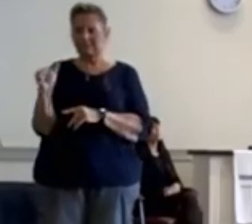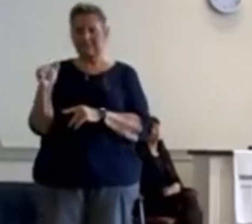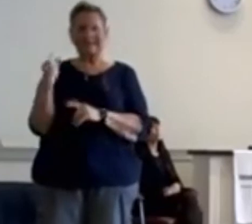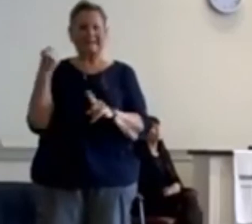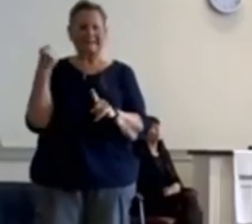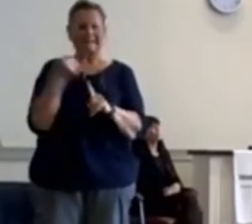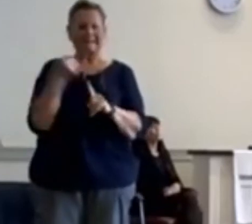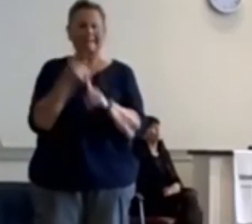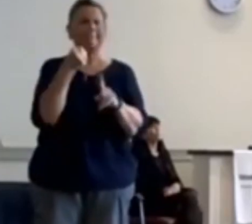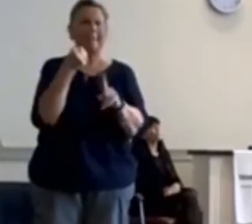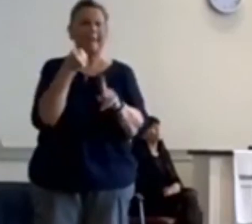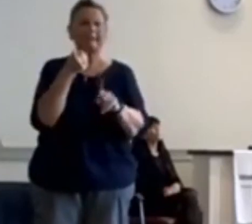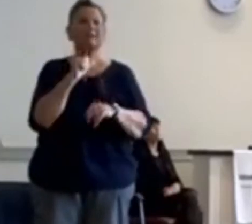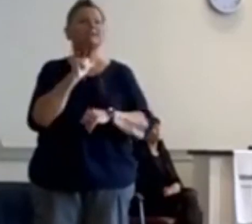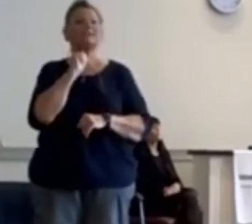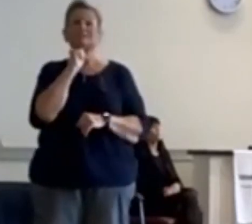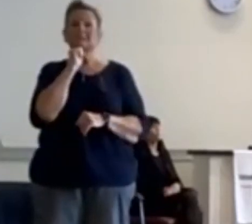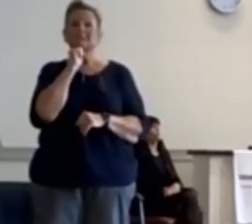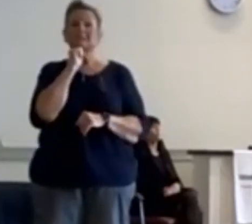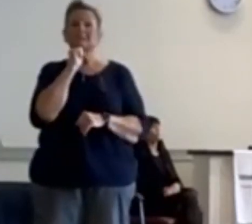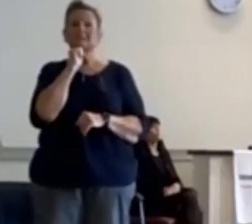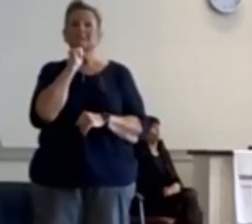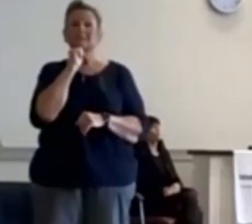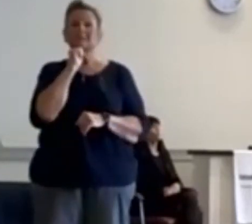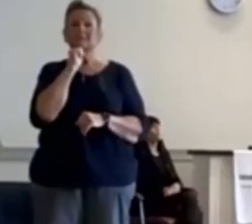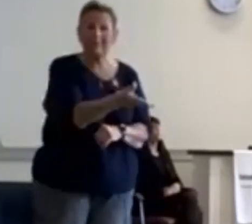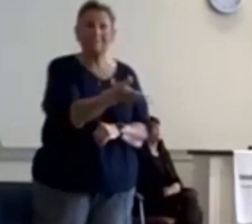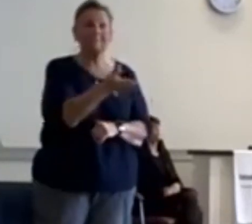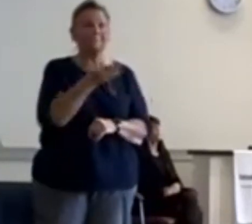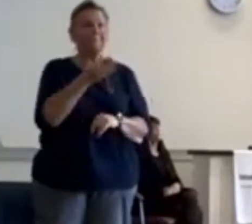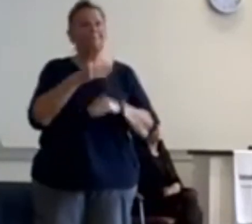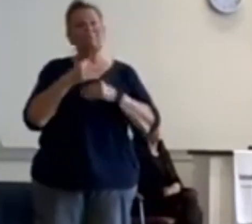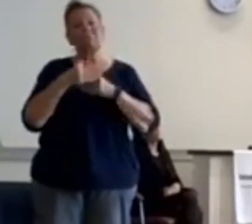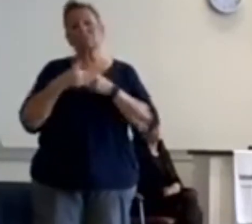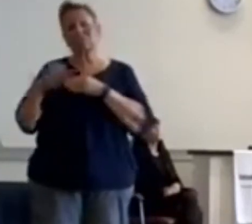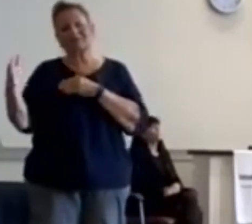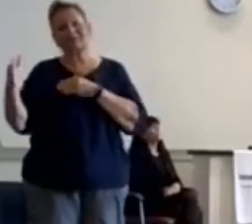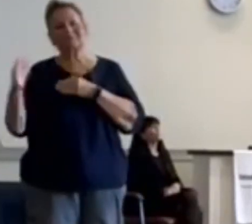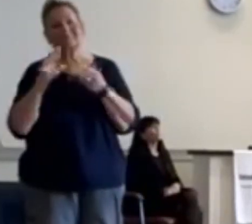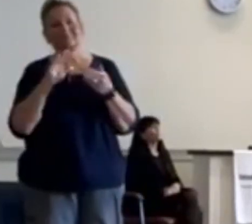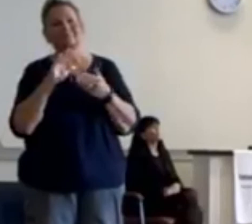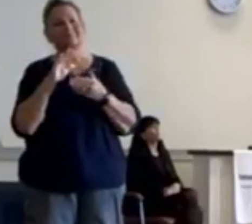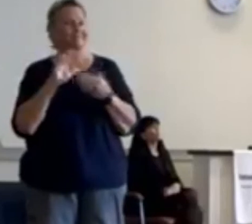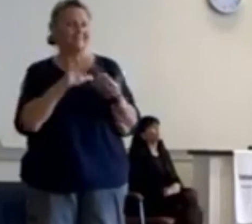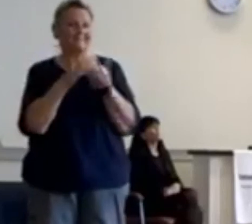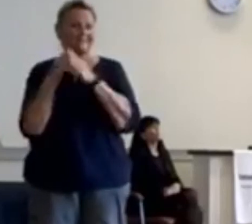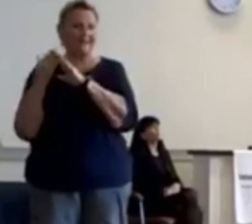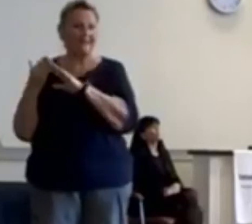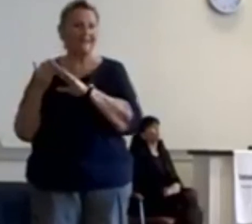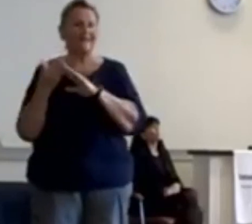but on the rest of society especially their families and their communities. Do